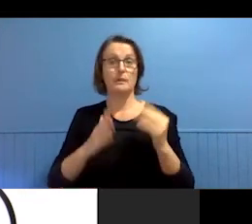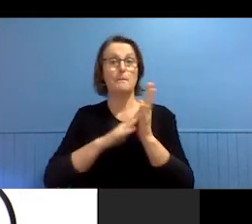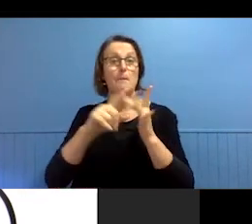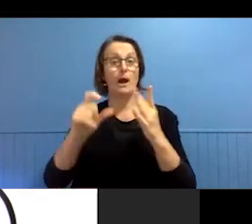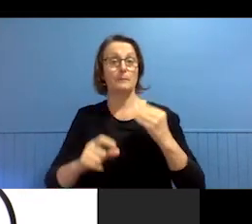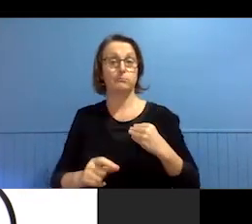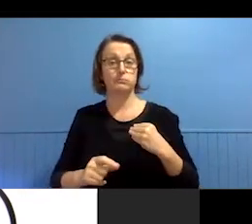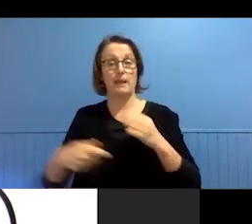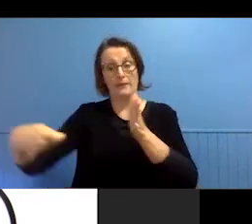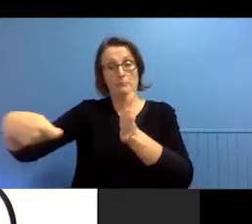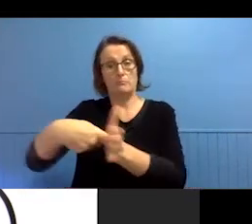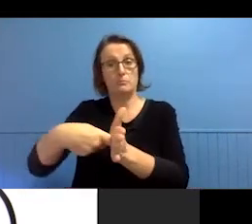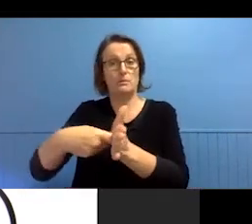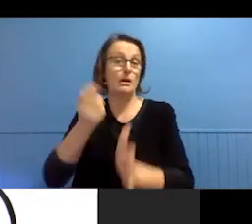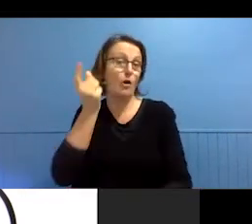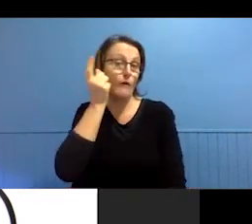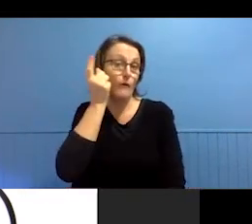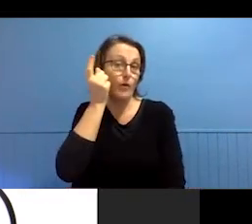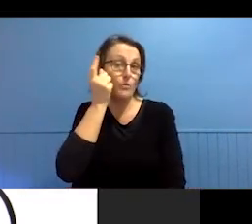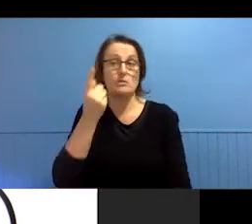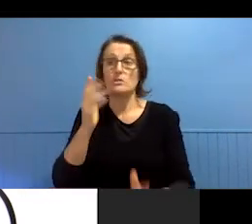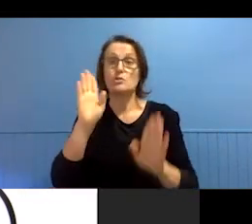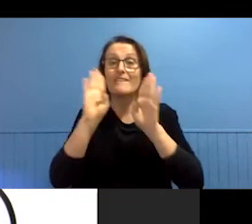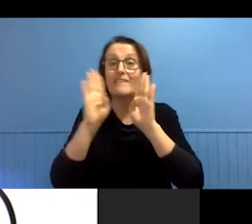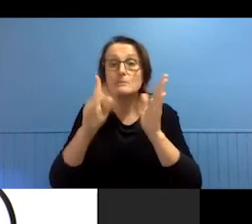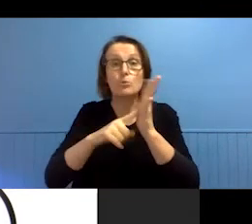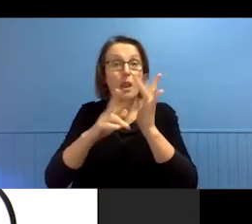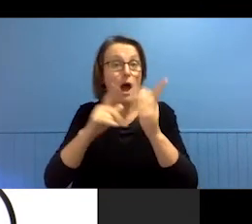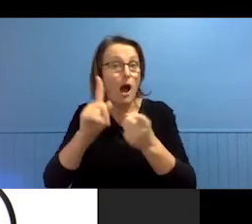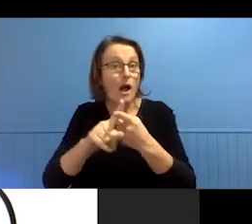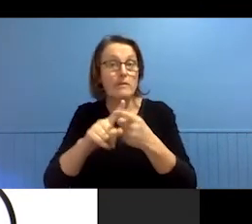directly into your phone, if you're streaming live from Facebook on your phone, iPad, computer with a